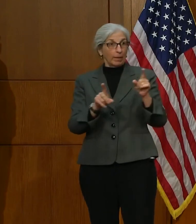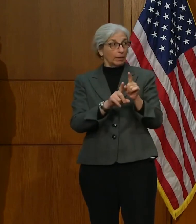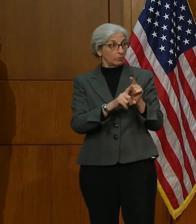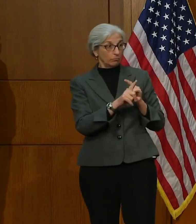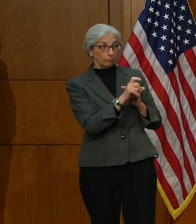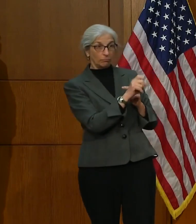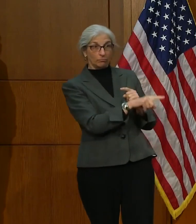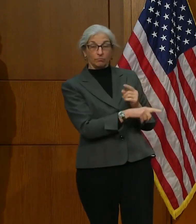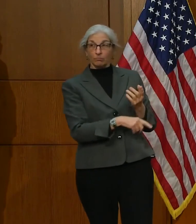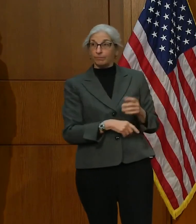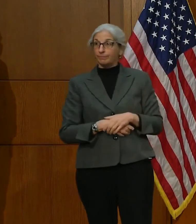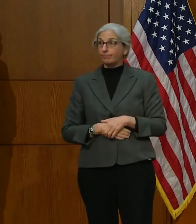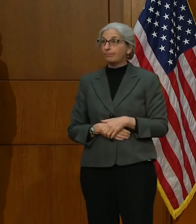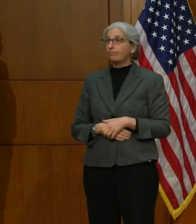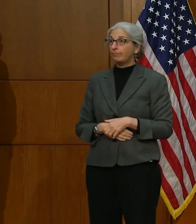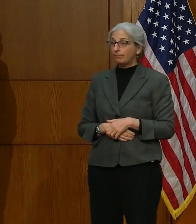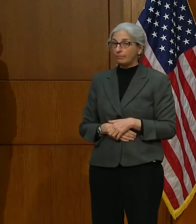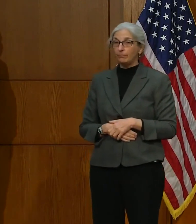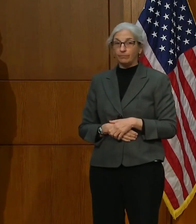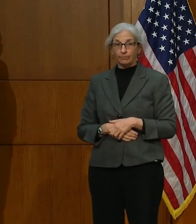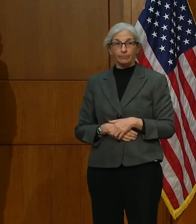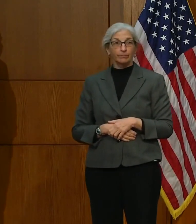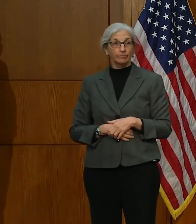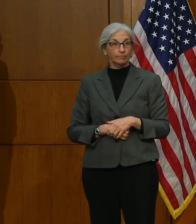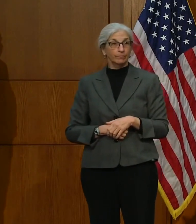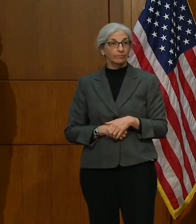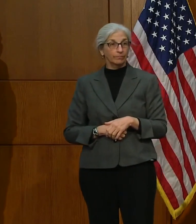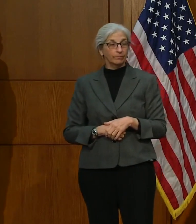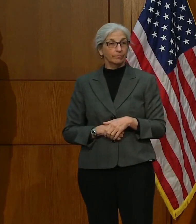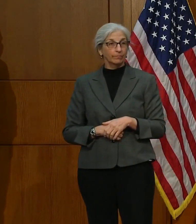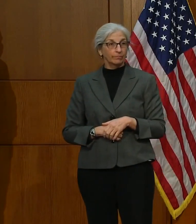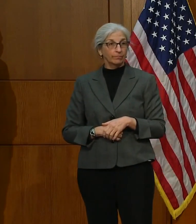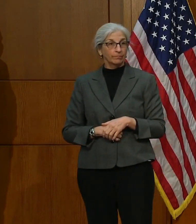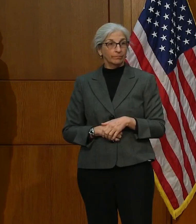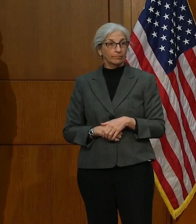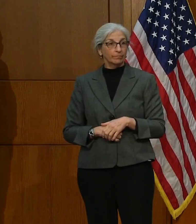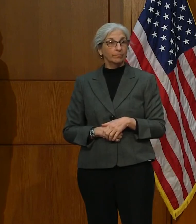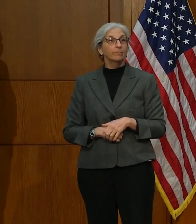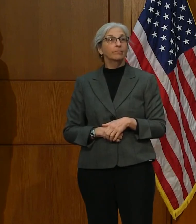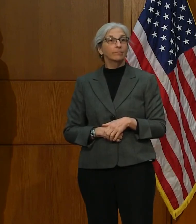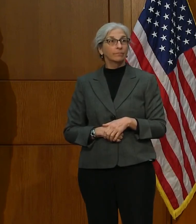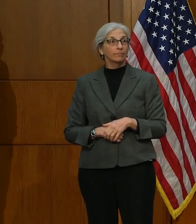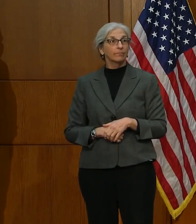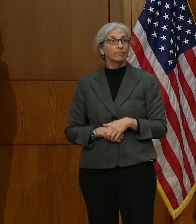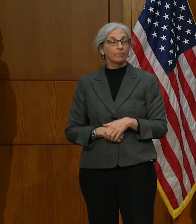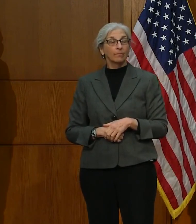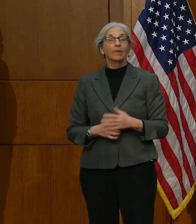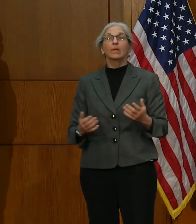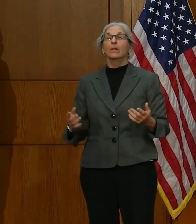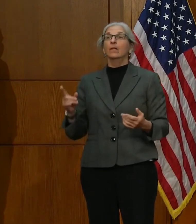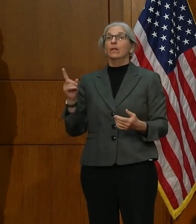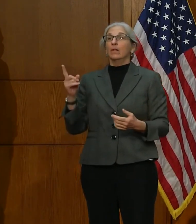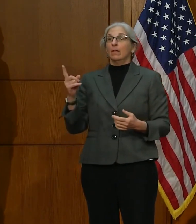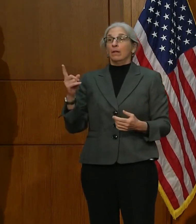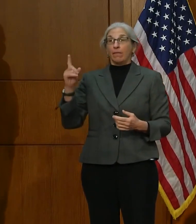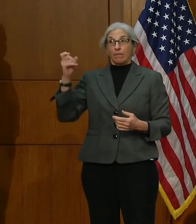TO MAKE THAT SUSTAINABLE AND EXPANDABLE. JUST COME IN ON THE. LEGISLATION AND OUR EXECUTIVE